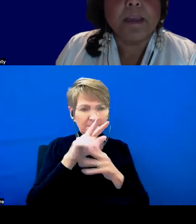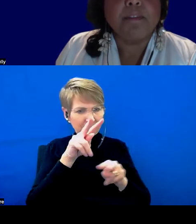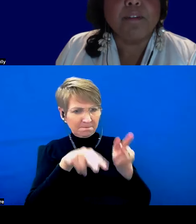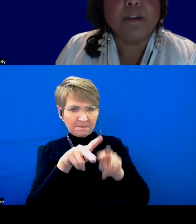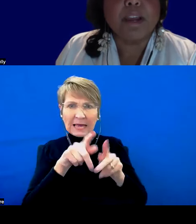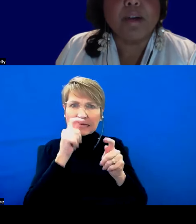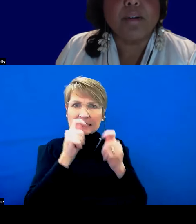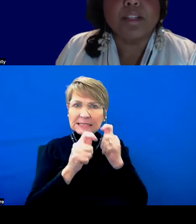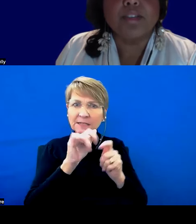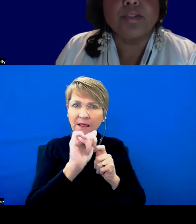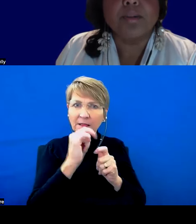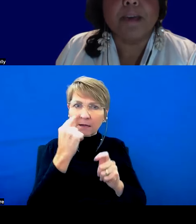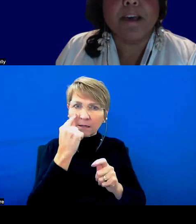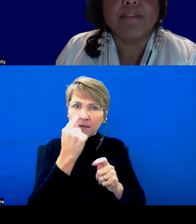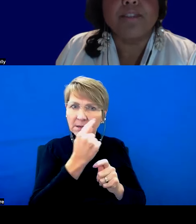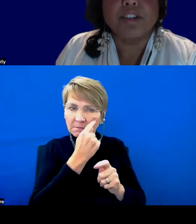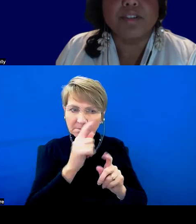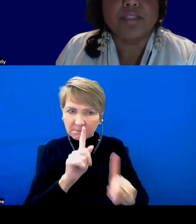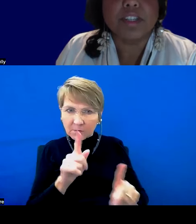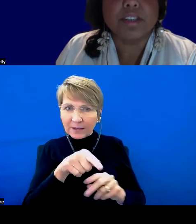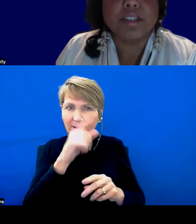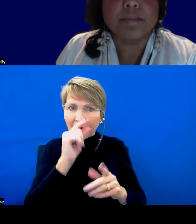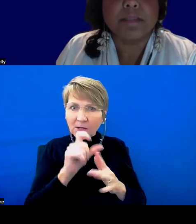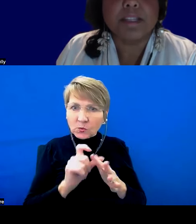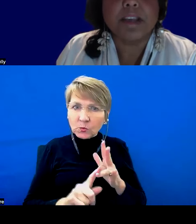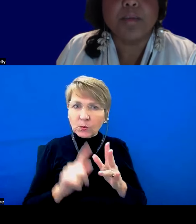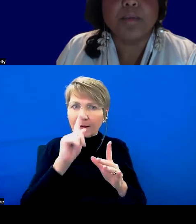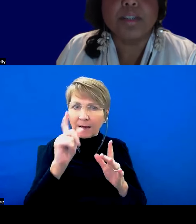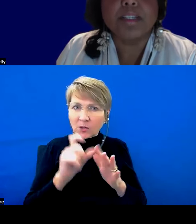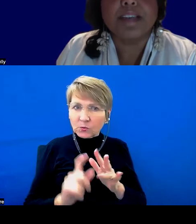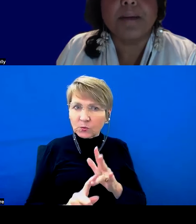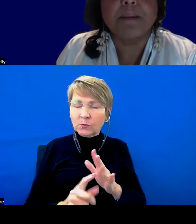Before I go on to talk about functional vision assessments I want to start by